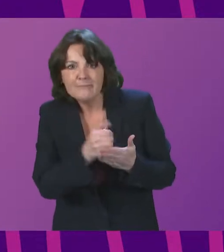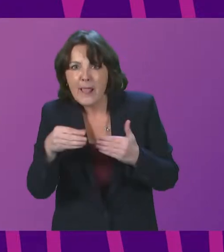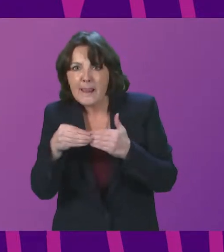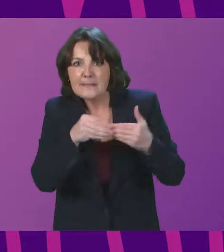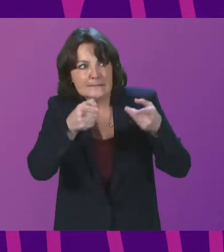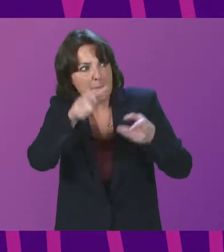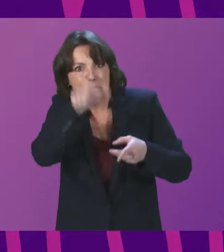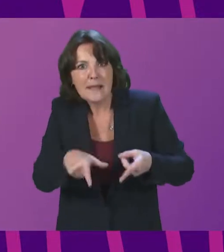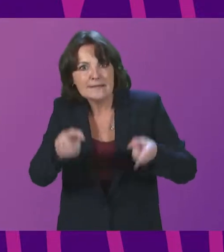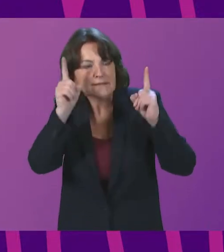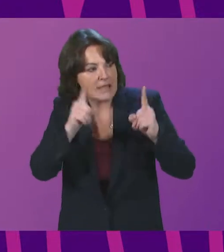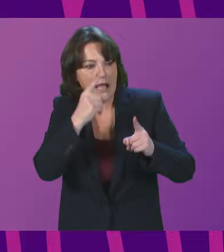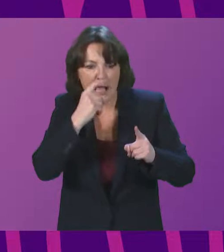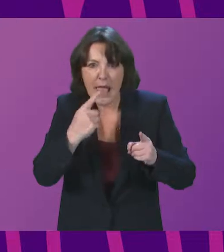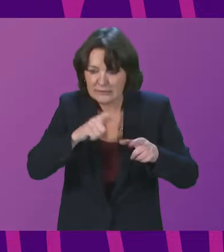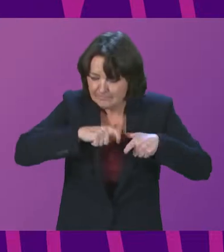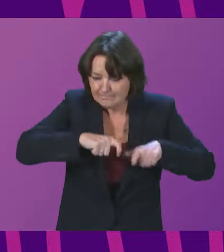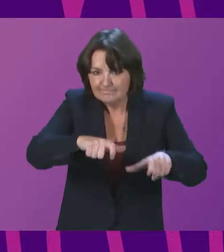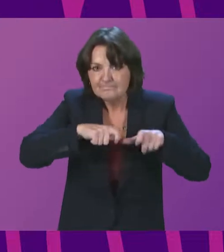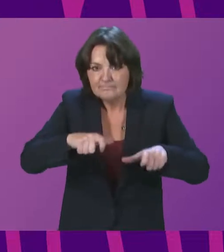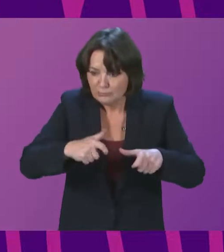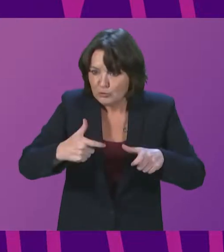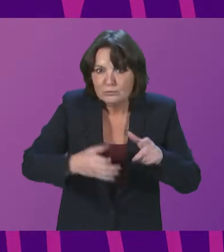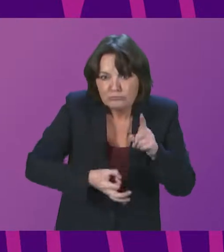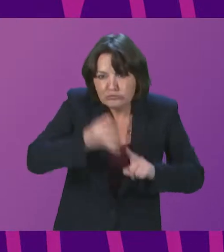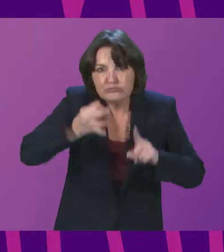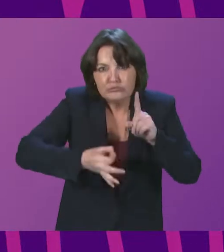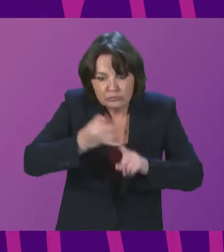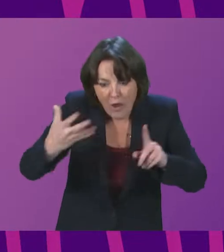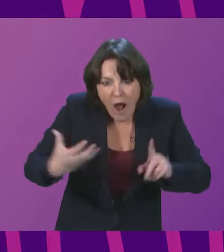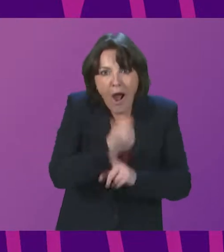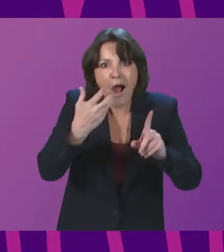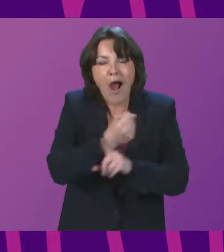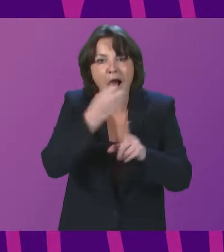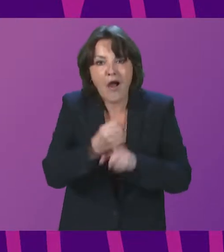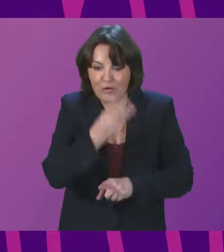to build on the excellent progress that it is making across its three missions.